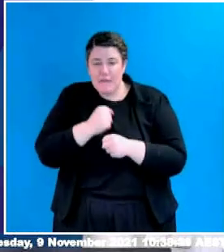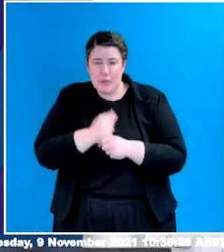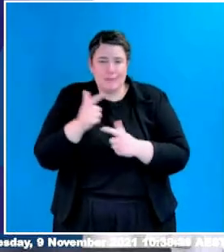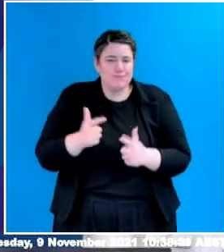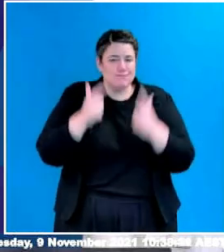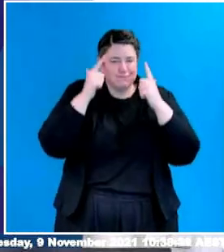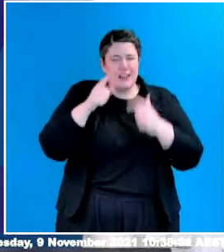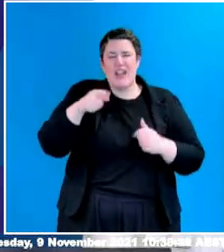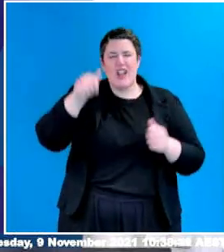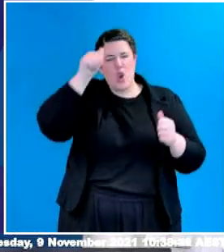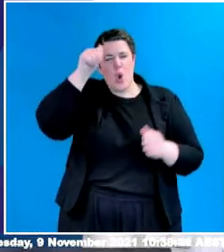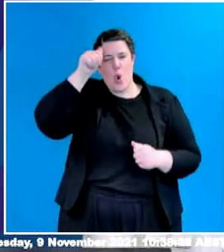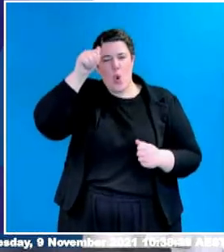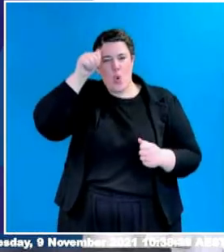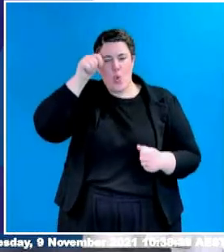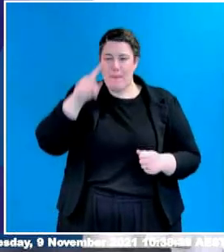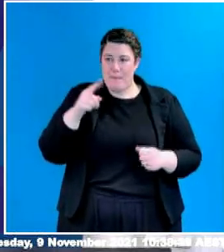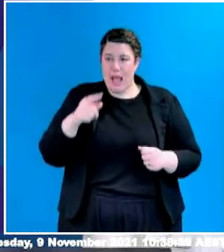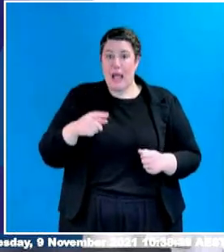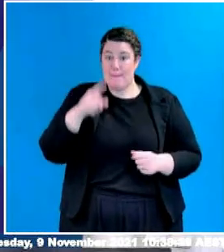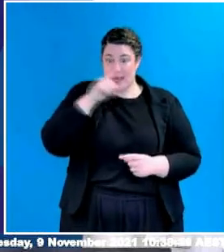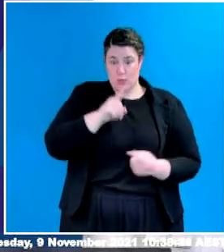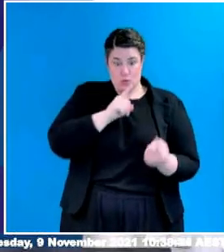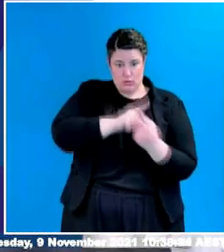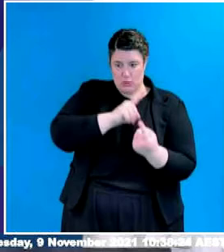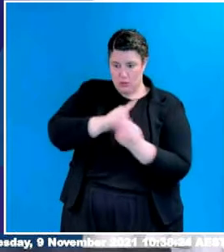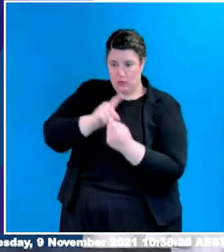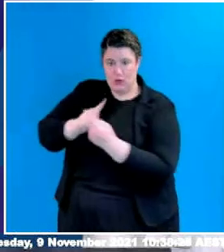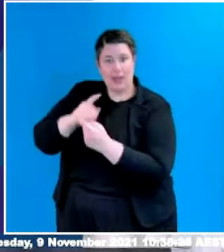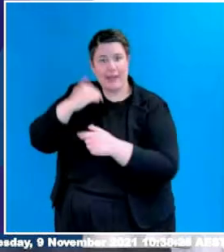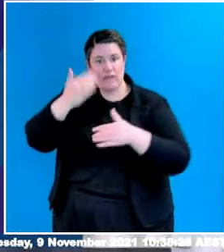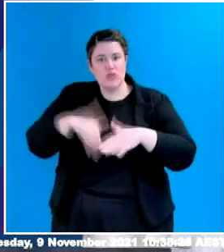It's really the frontline people making decisions, particularly functional